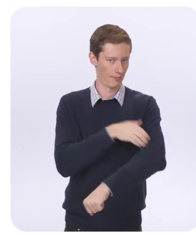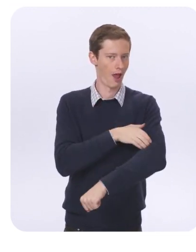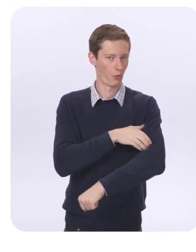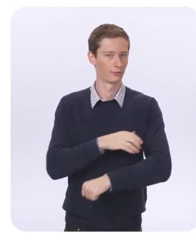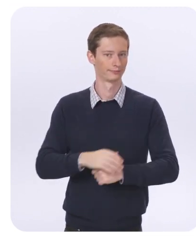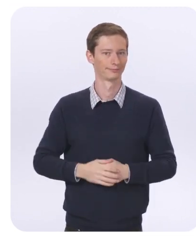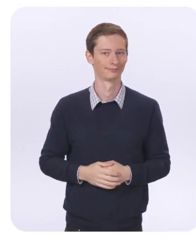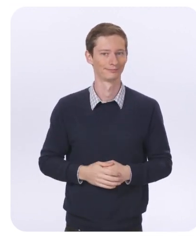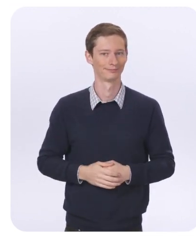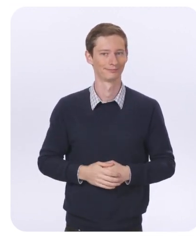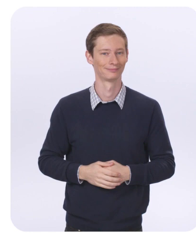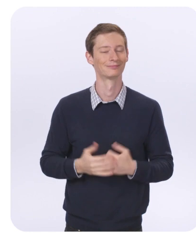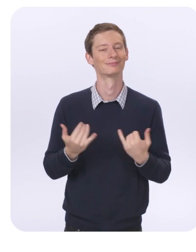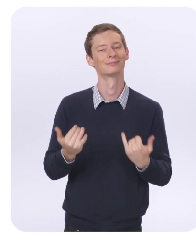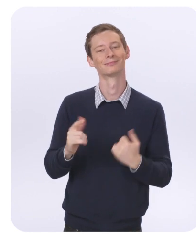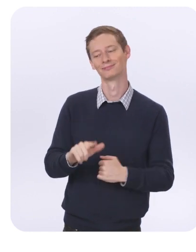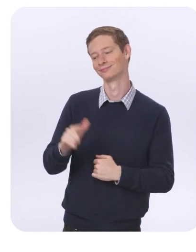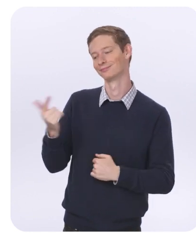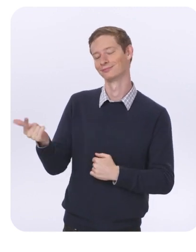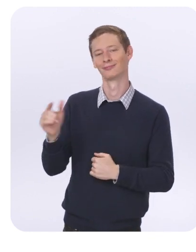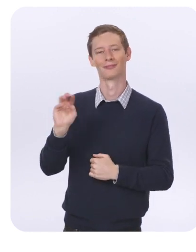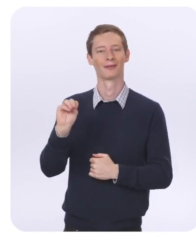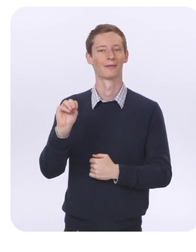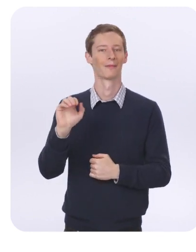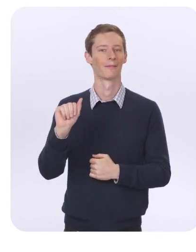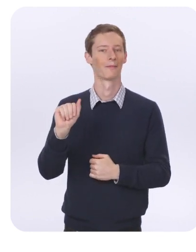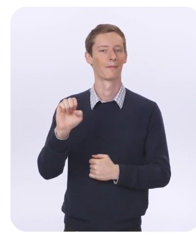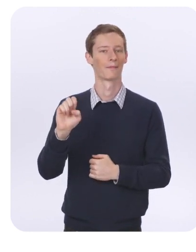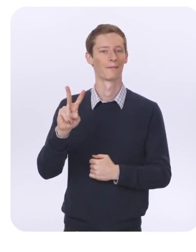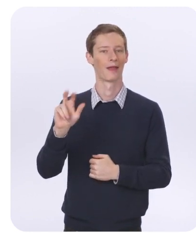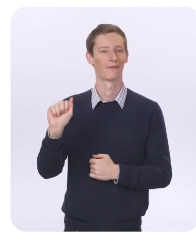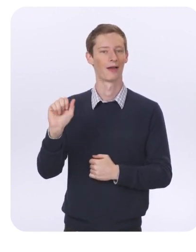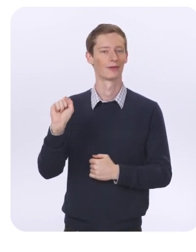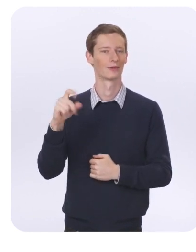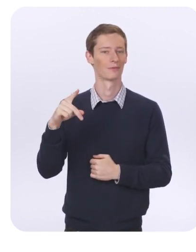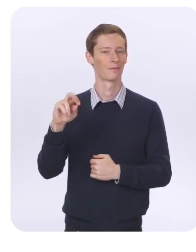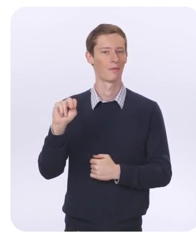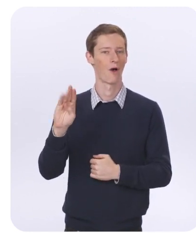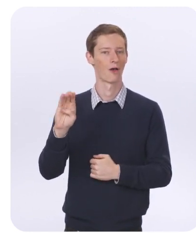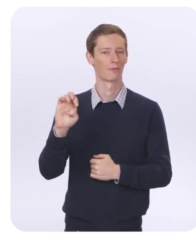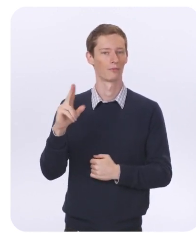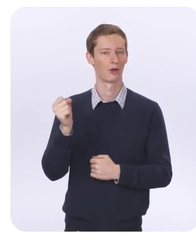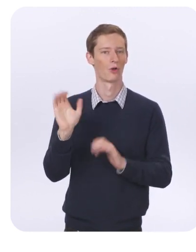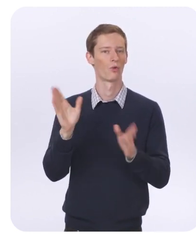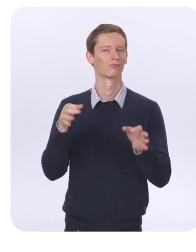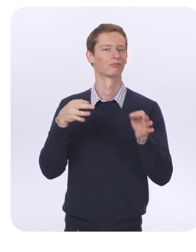It's absolutely something we want to try out in the future. My name is Maeva Sponbergs